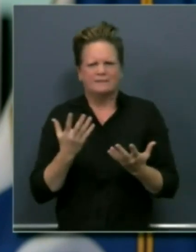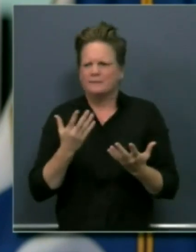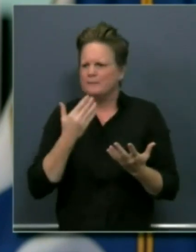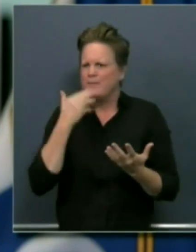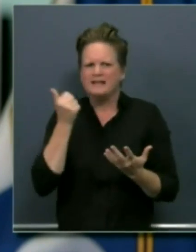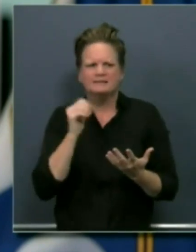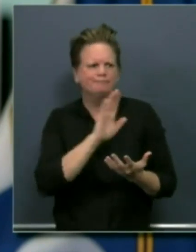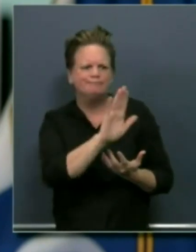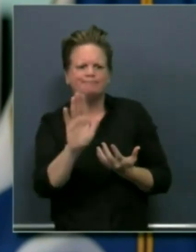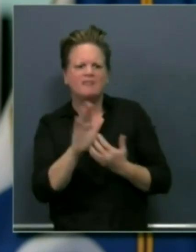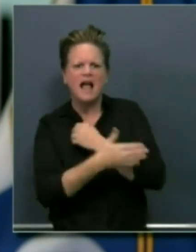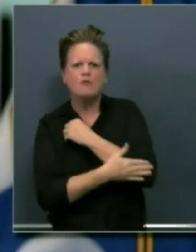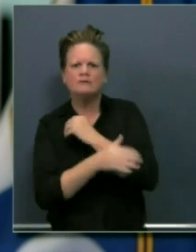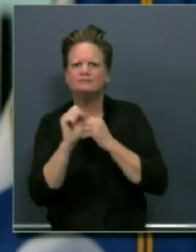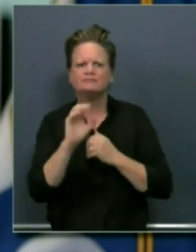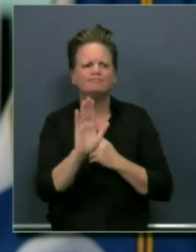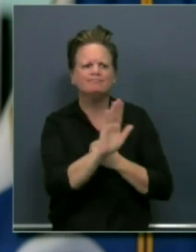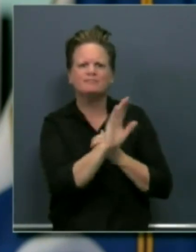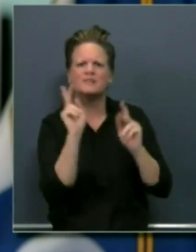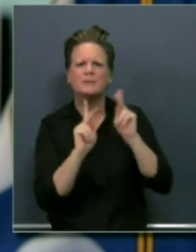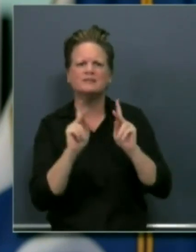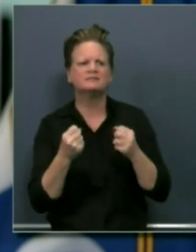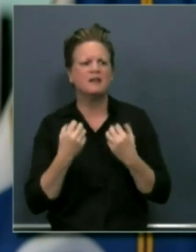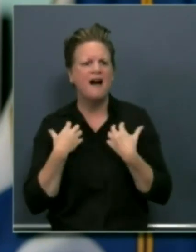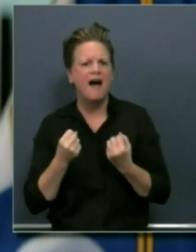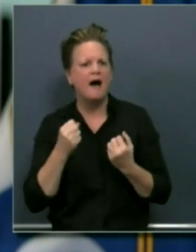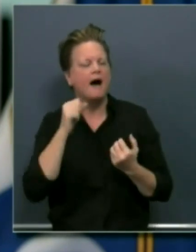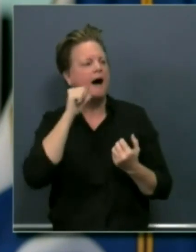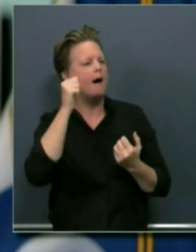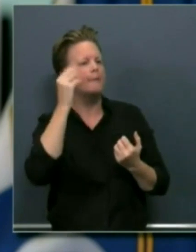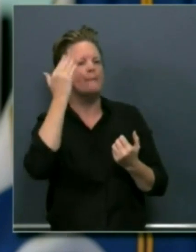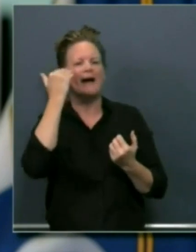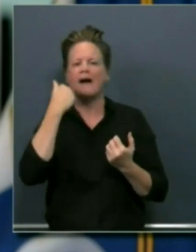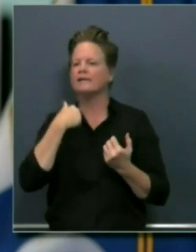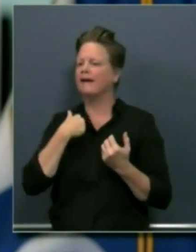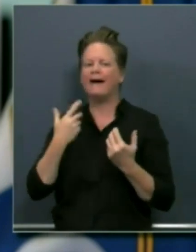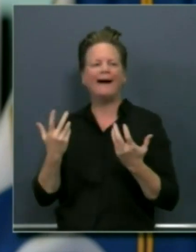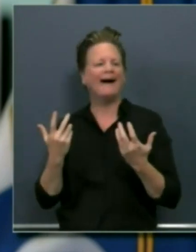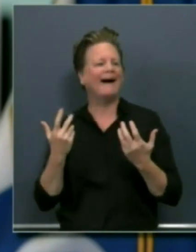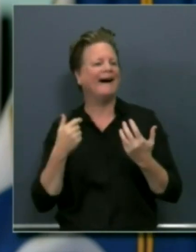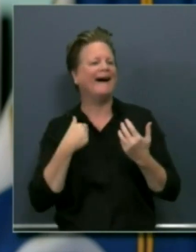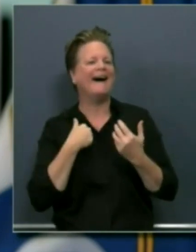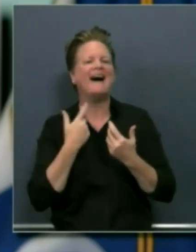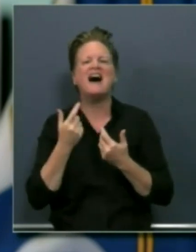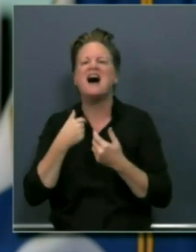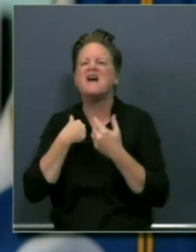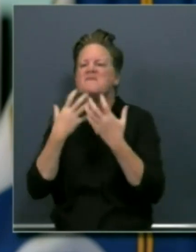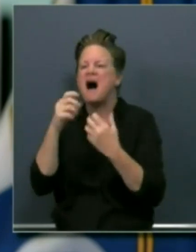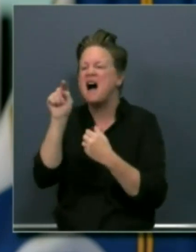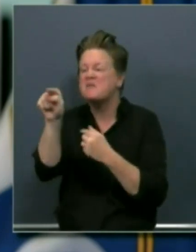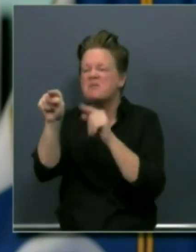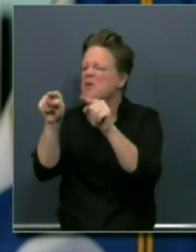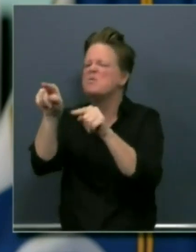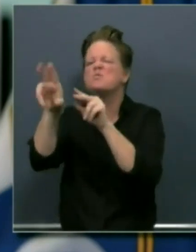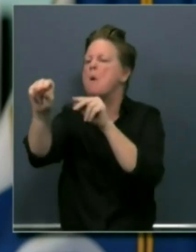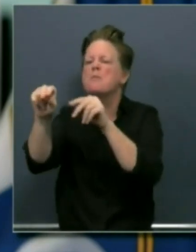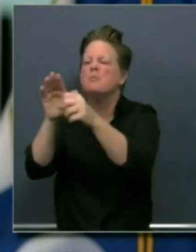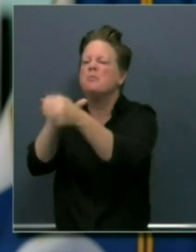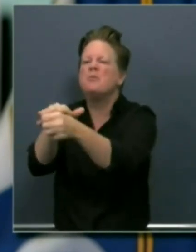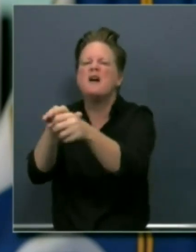HEALTH DRIVEN CONVERSATIONS, NOT BECAUSE WE I DON'T WANT TO NOT BECAUSE WE WOULD NOT LIKE